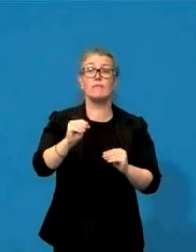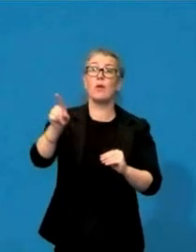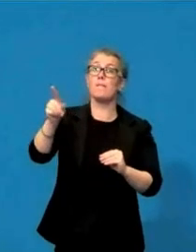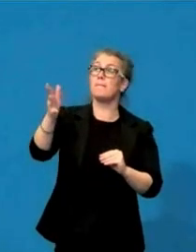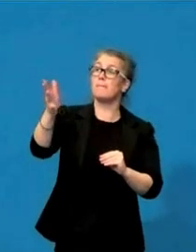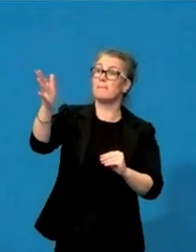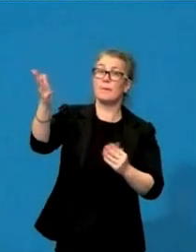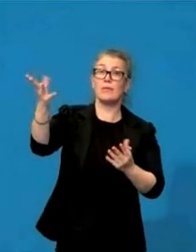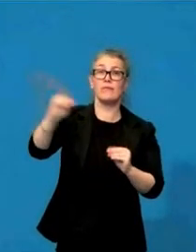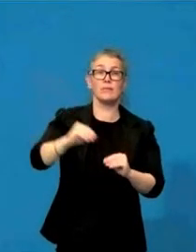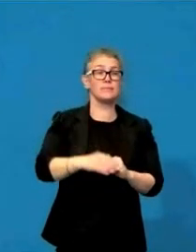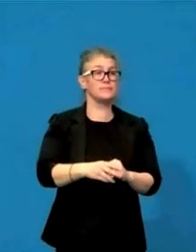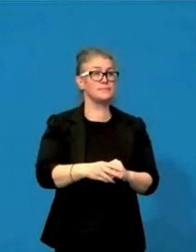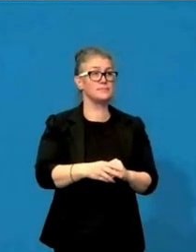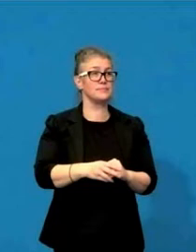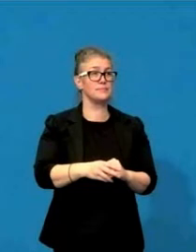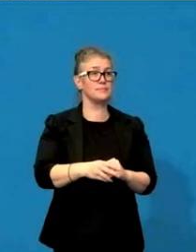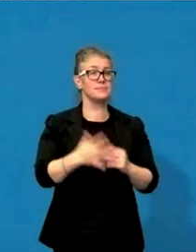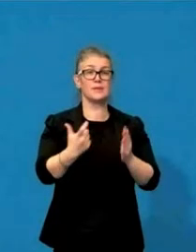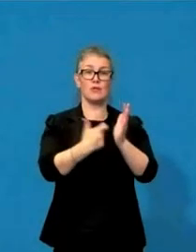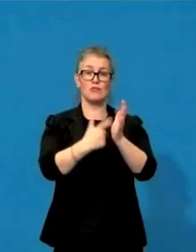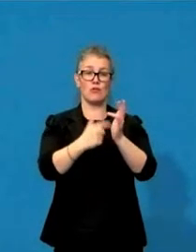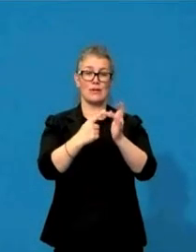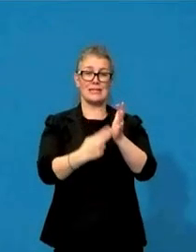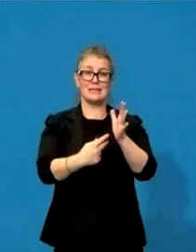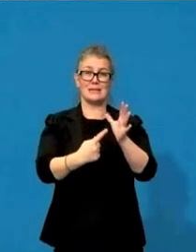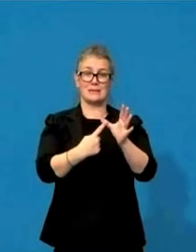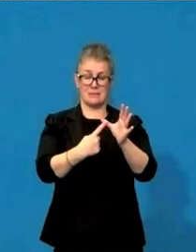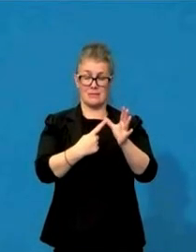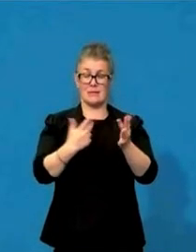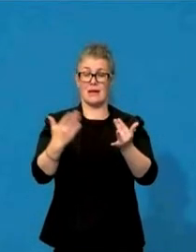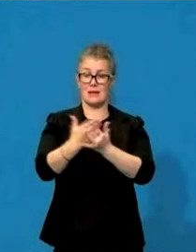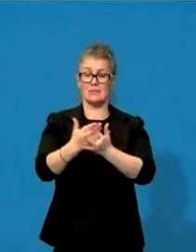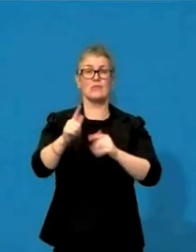So the services Ronita accesses, she gets transport. There is one service in town.